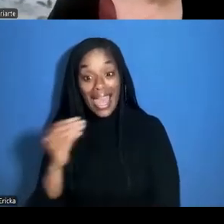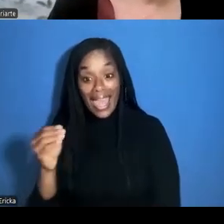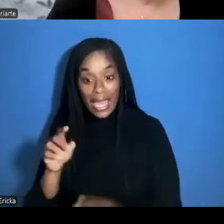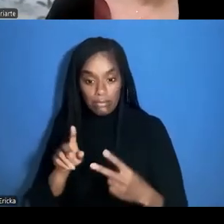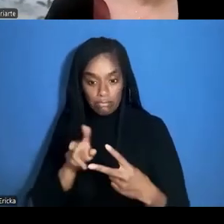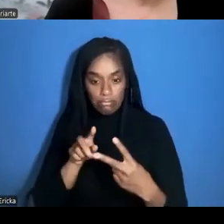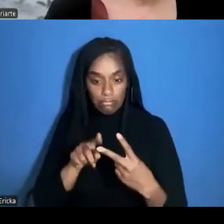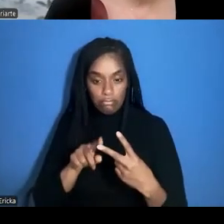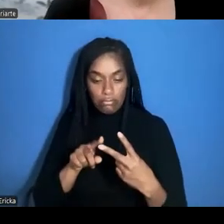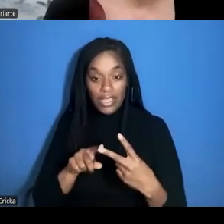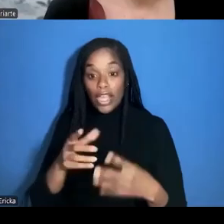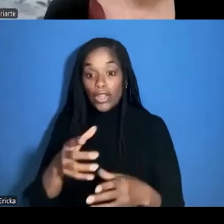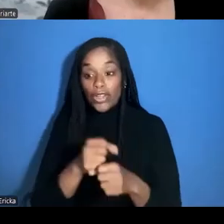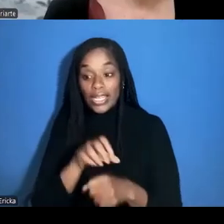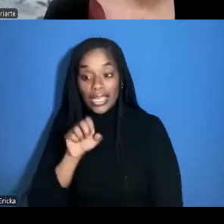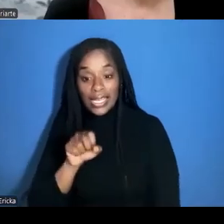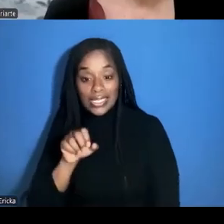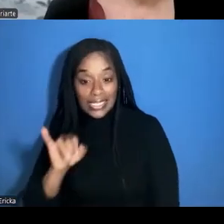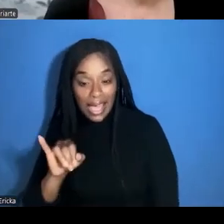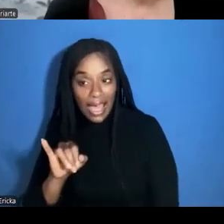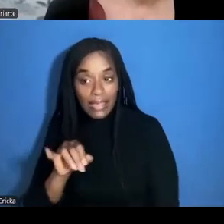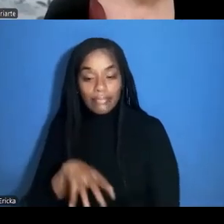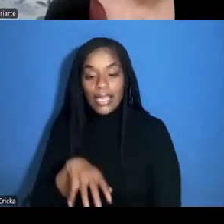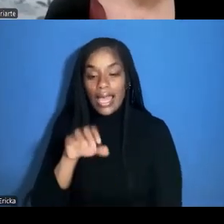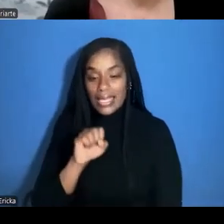SSI or SSDI benefits or blind benefits